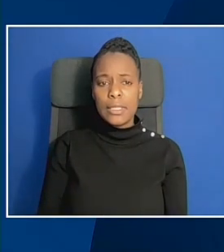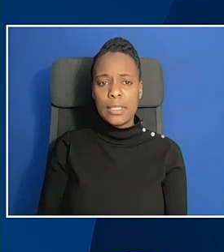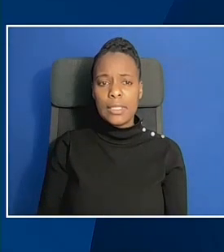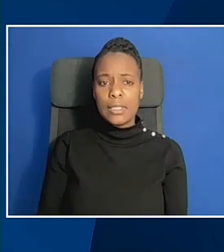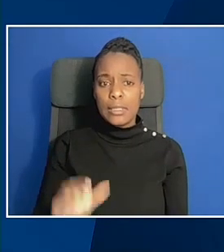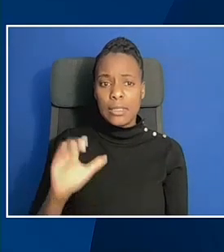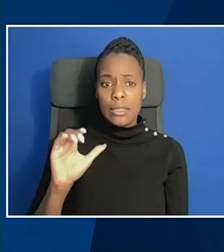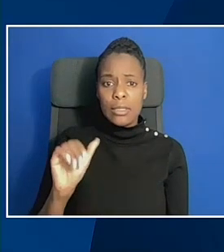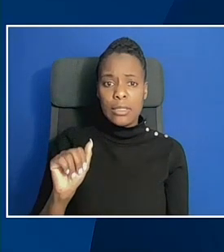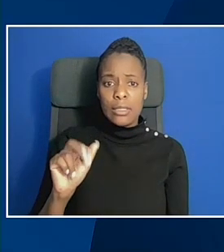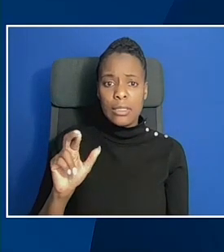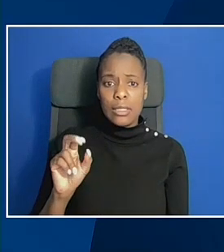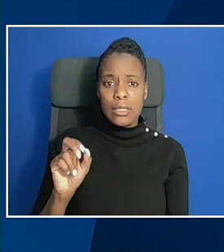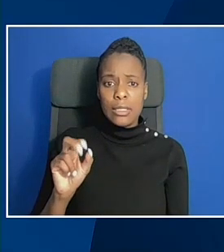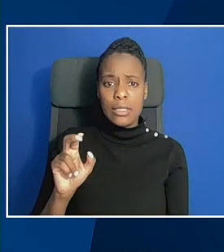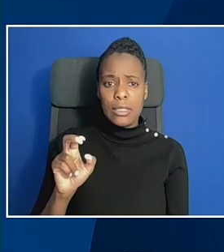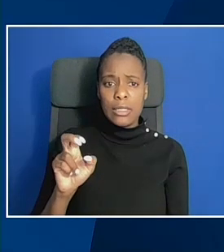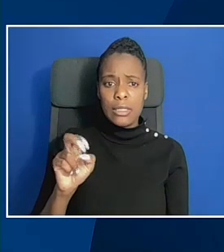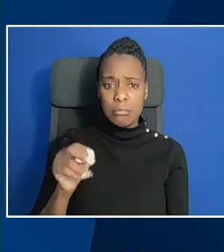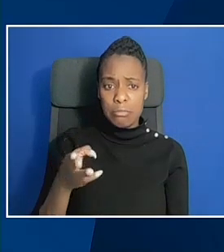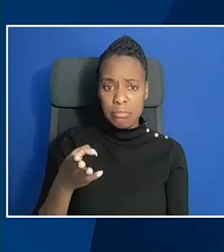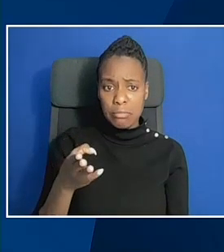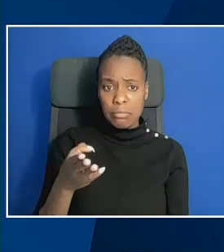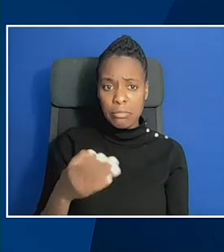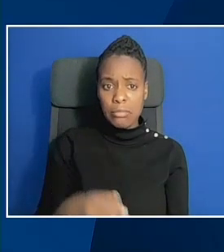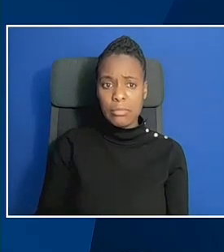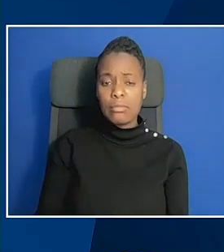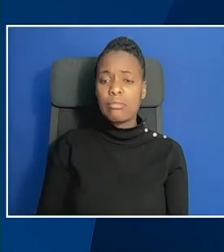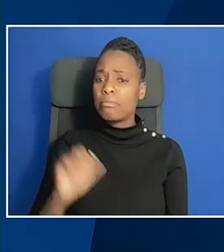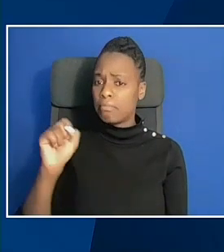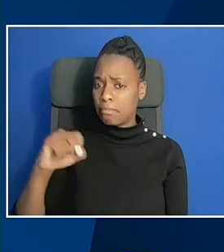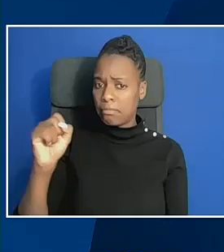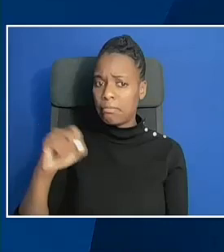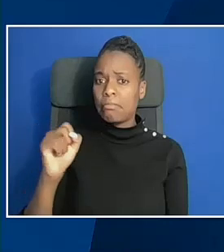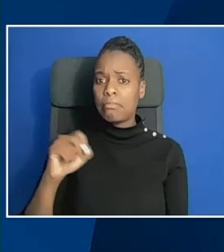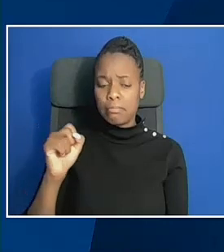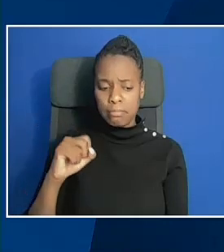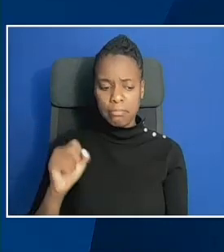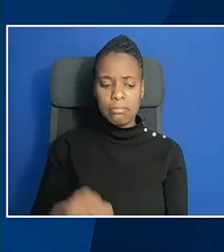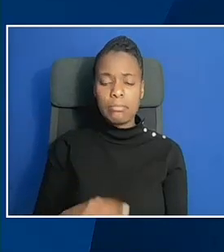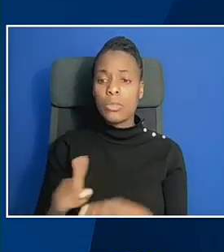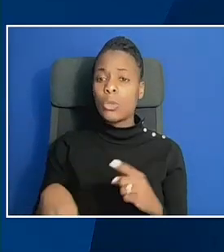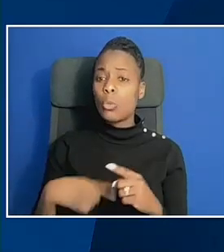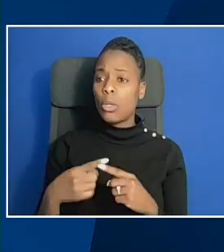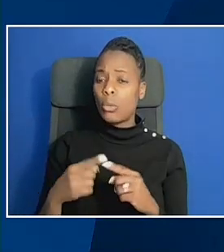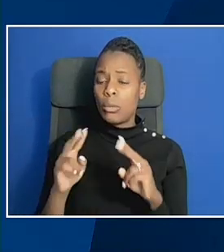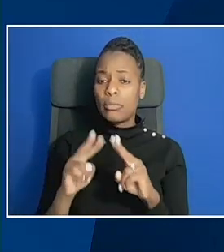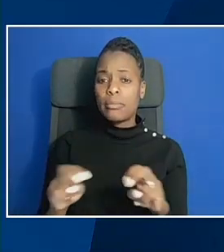Okay. Thanks. Barmak. Carolyn, go ahead. Absolutely. So when we were looking for language about this, we were concerned